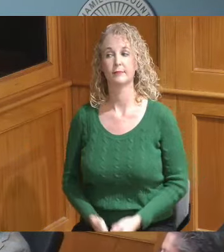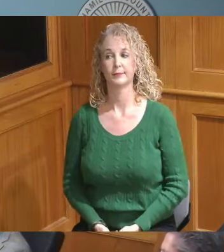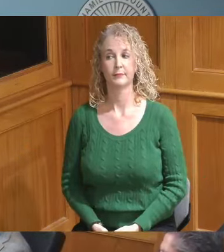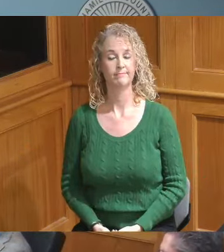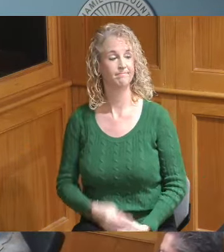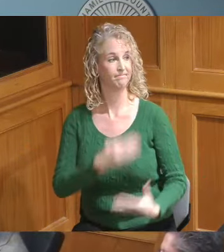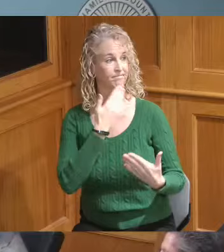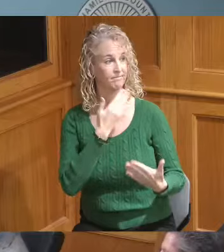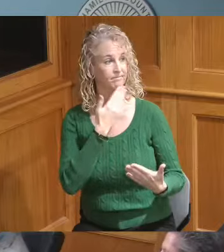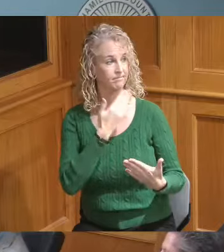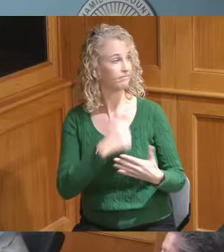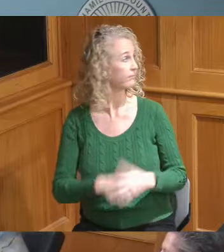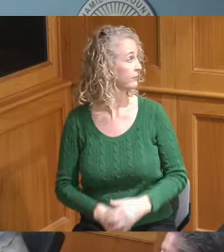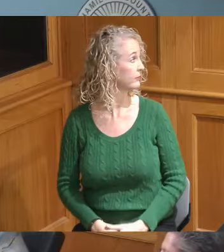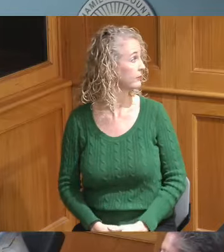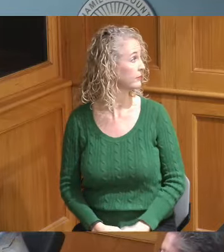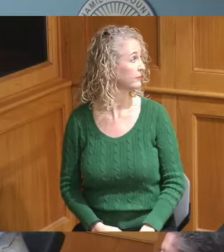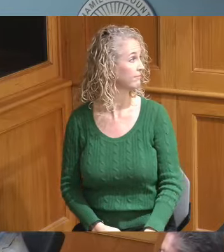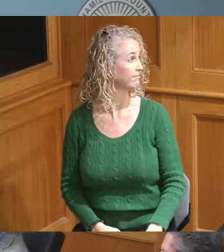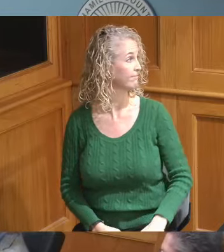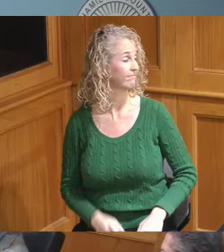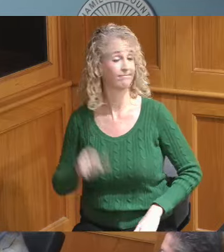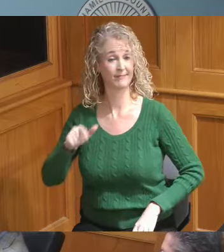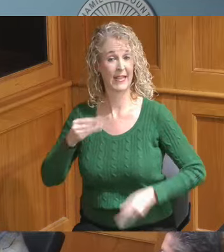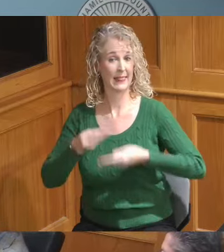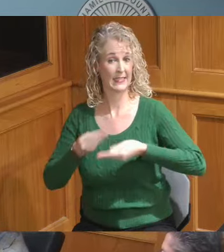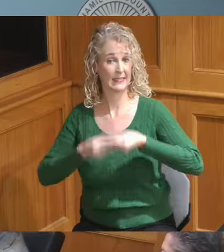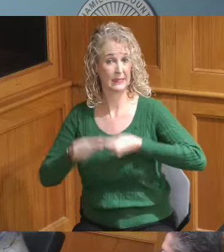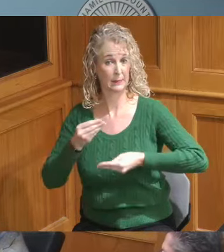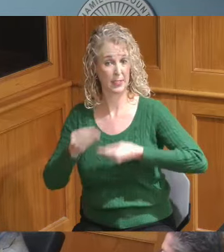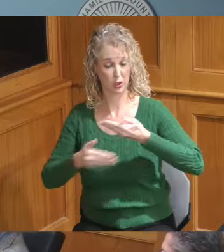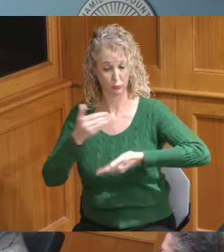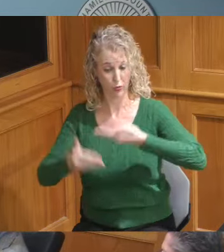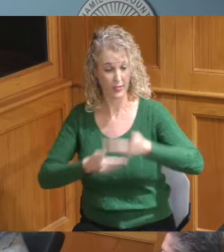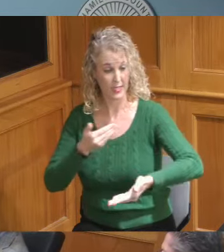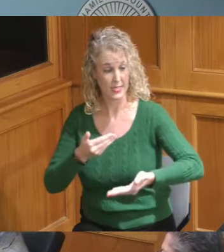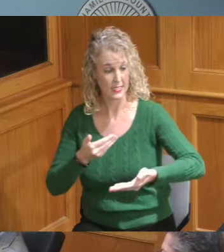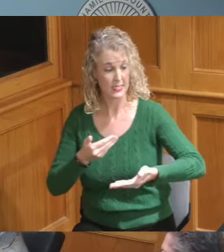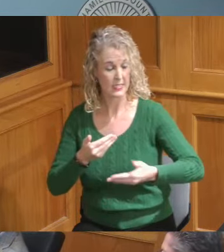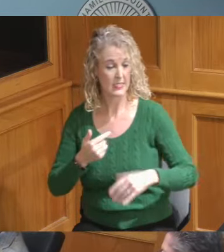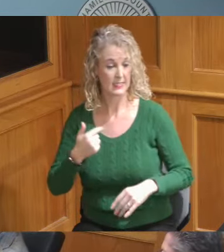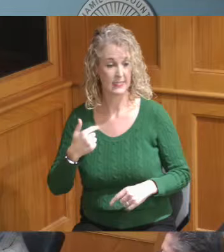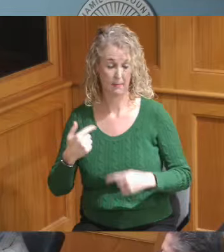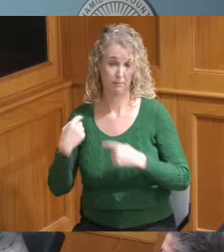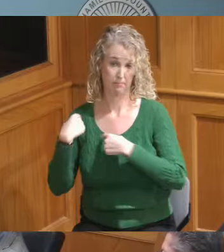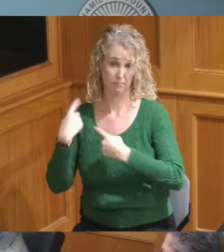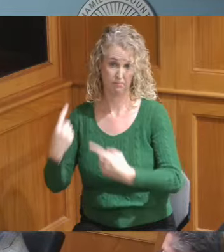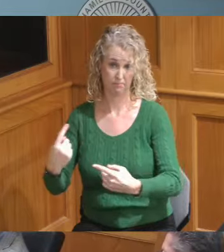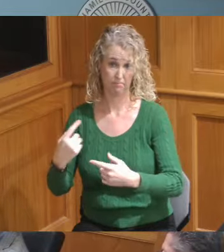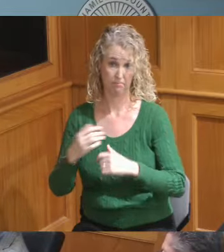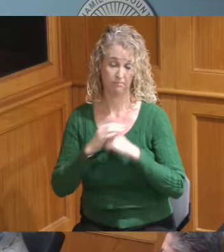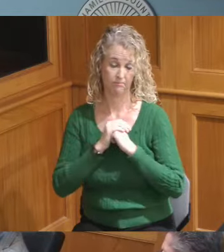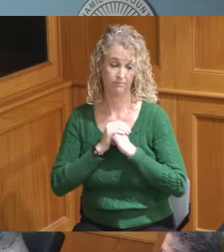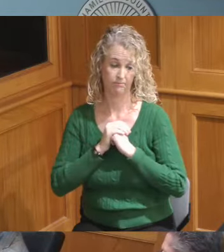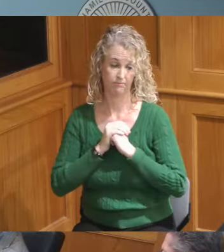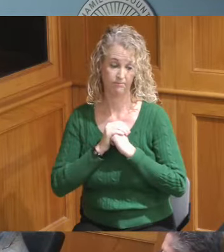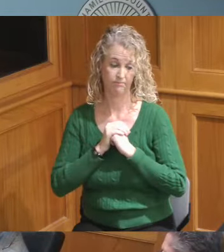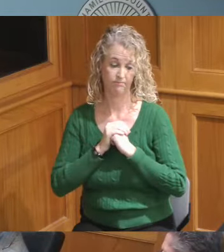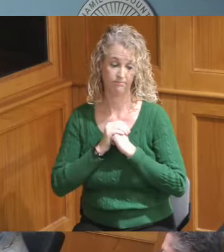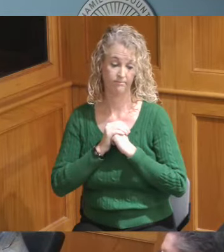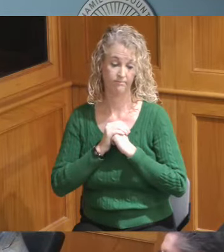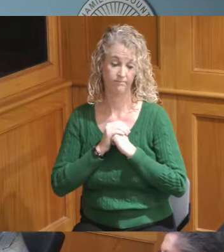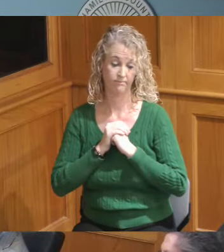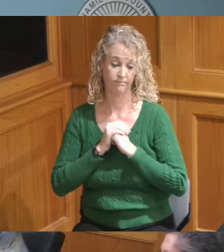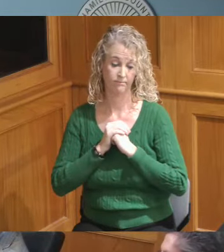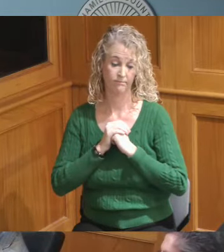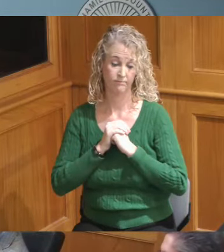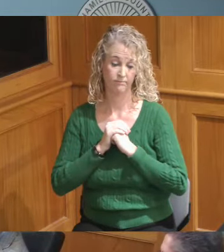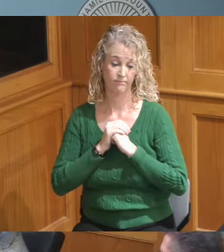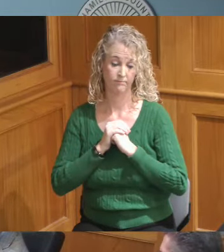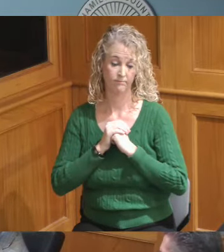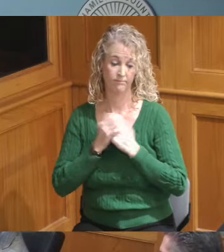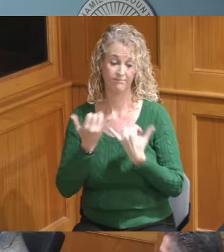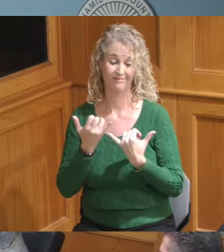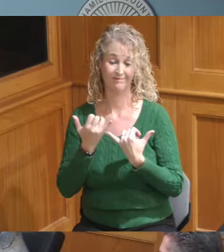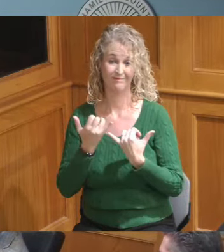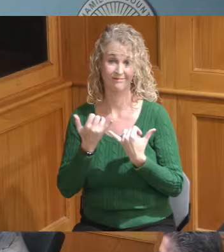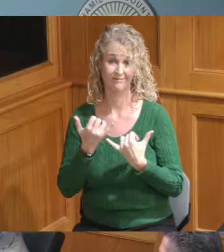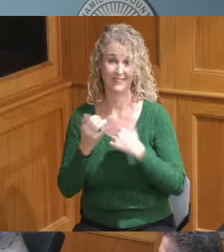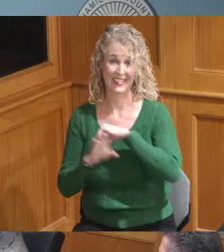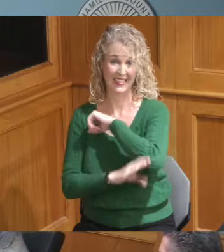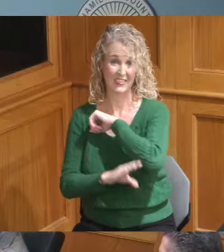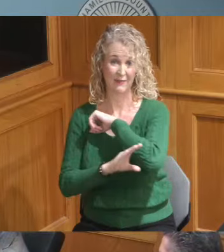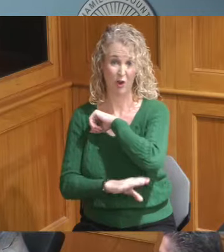Thank you. this budget process since I've been here has probably been maybe one of the toughest.